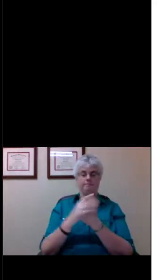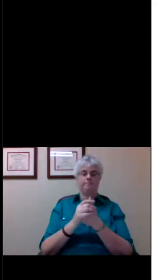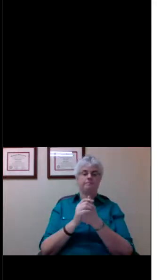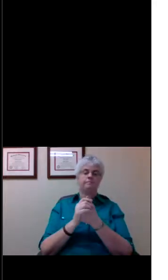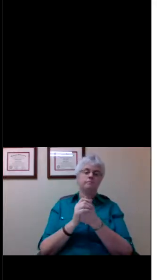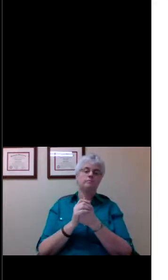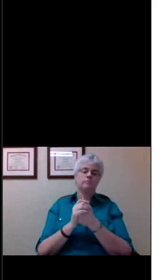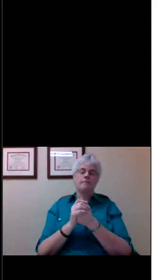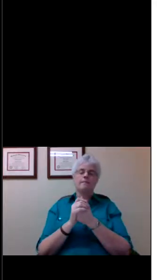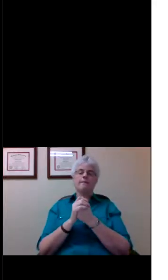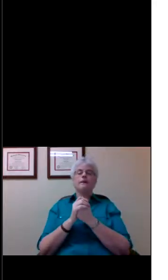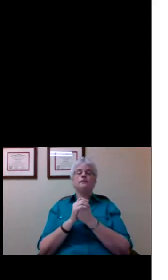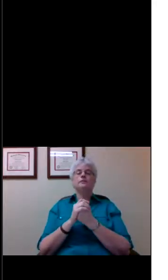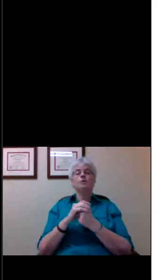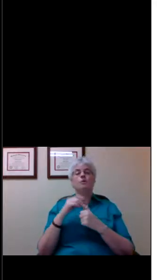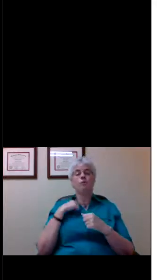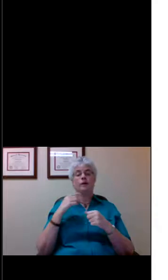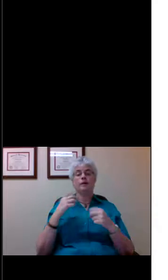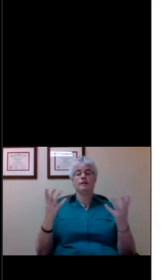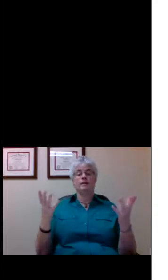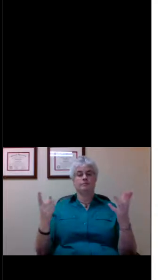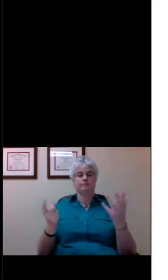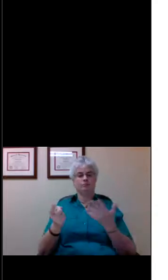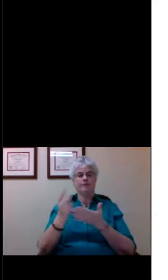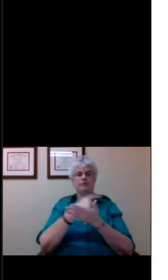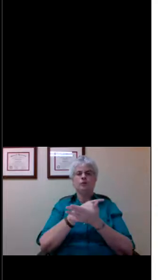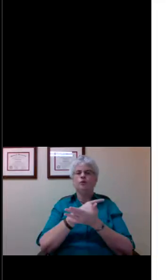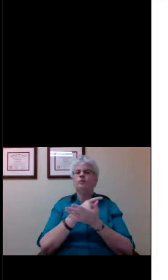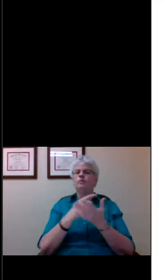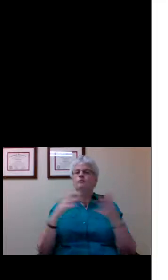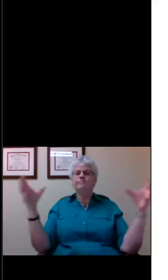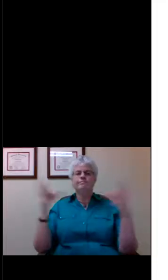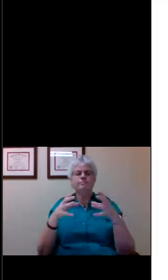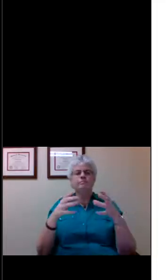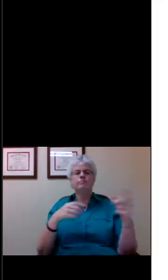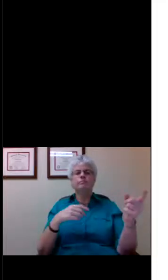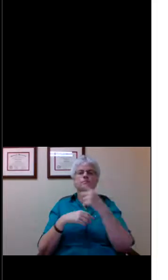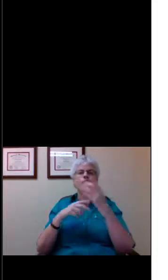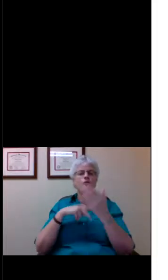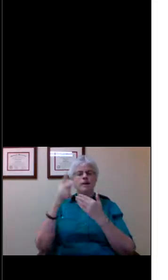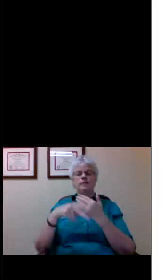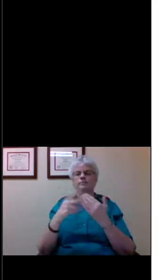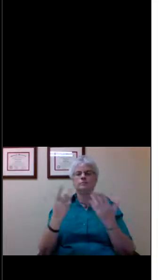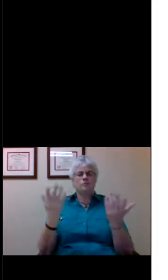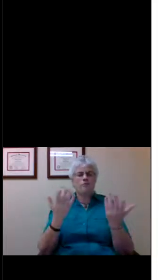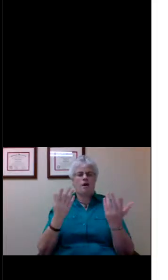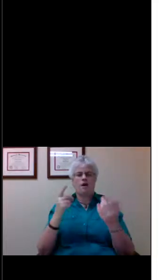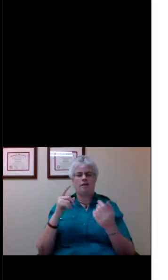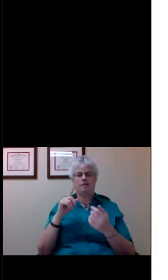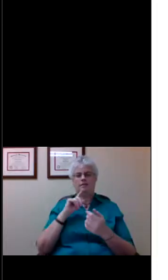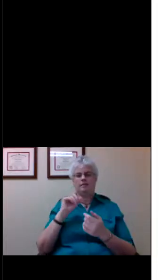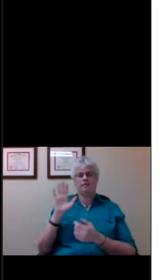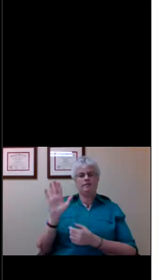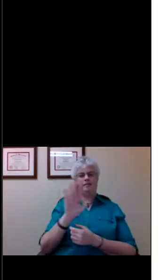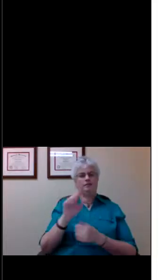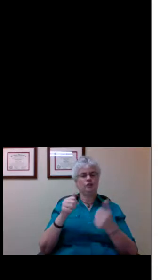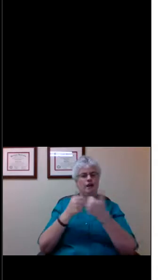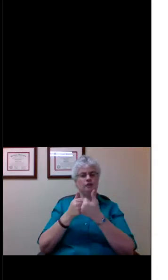they left the program. And so we reviewed all the different programs, and what it